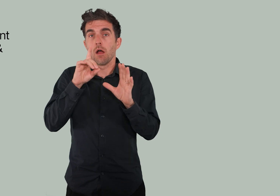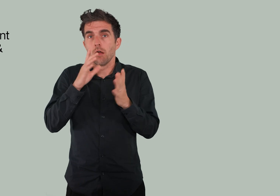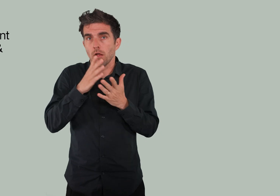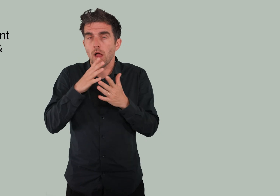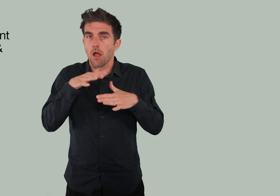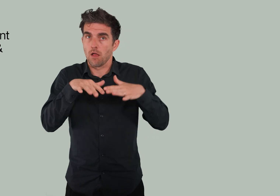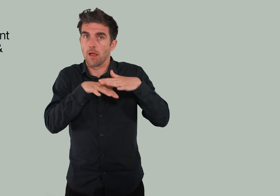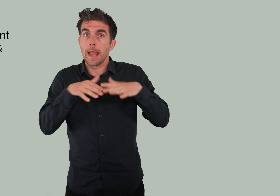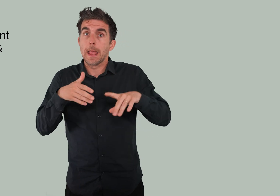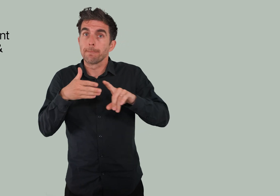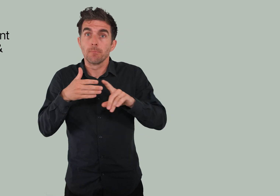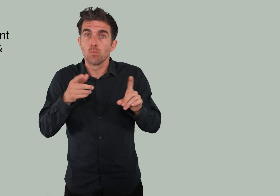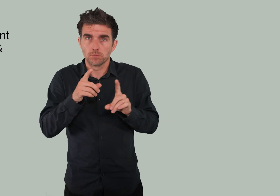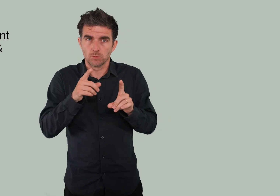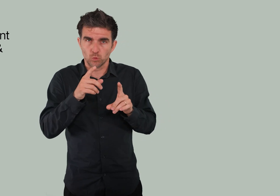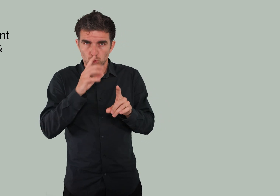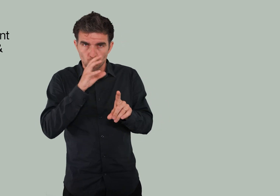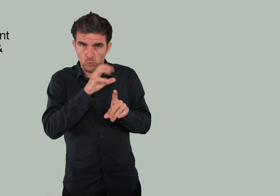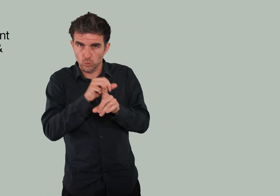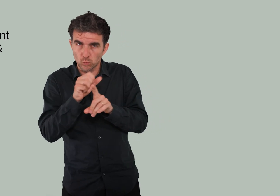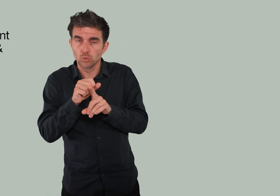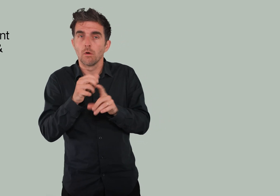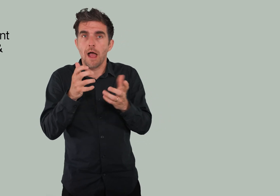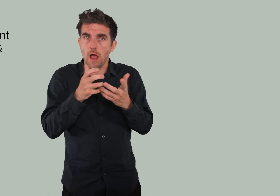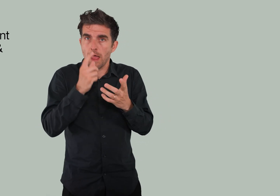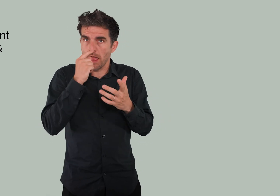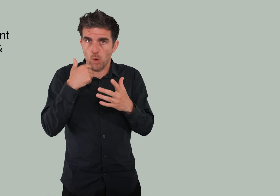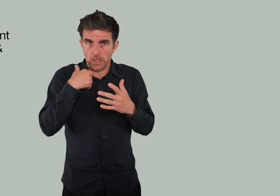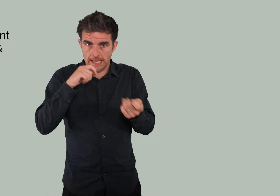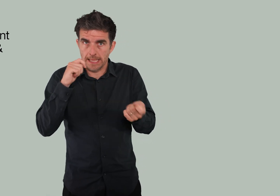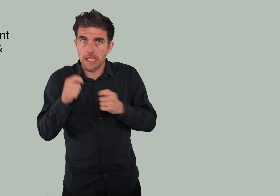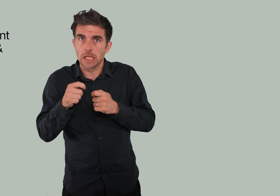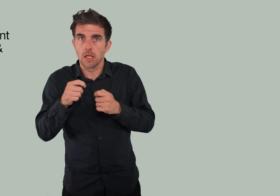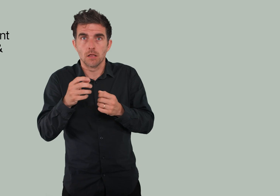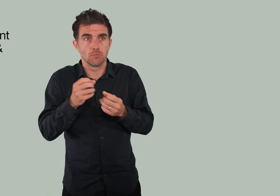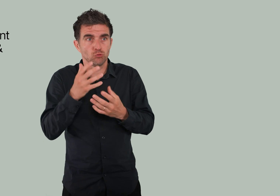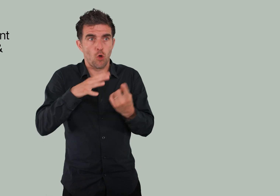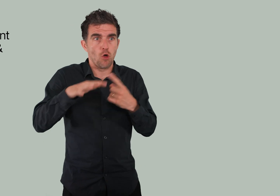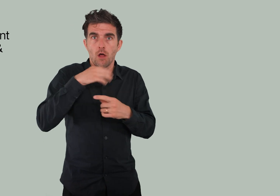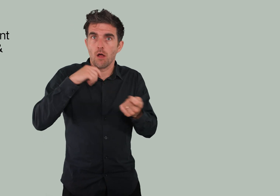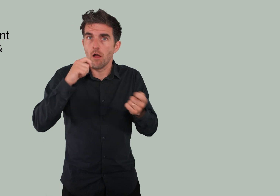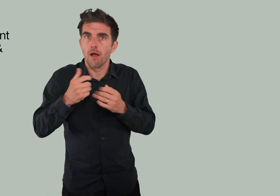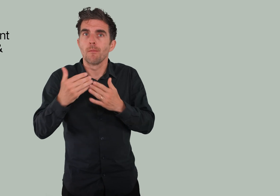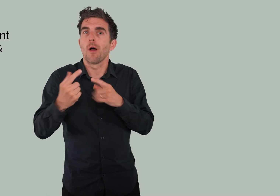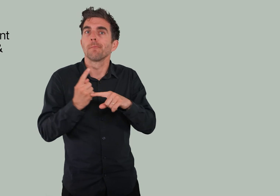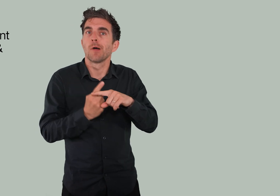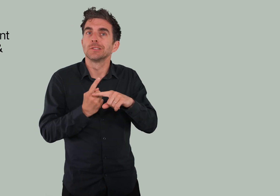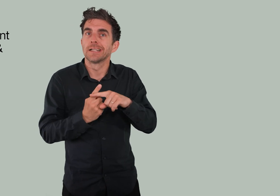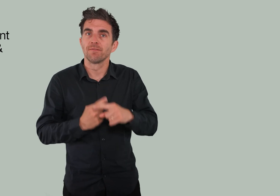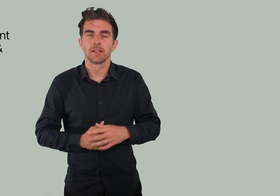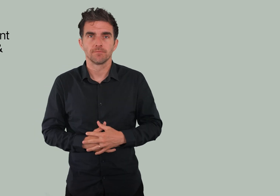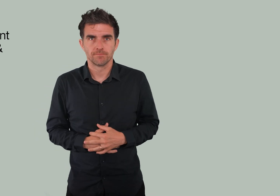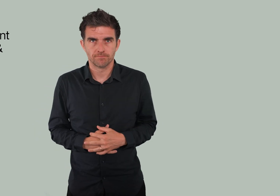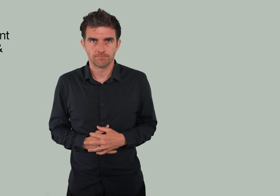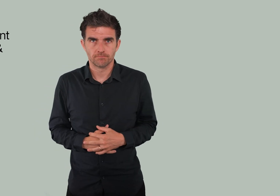underlying aim is to highlight how we can adapt to transform positively.